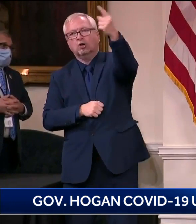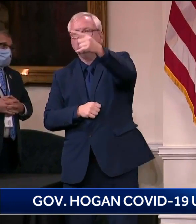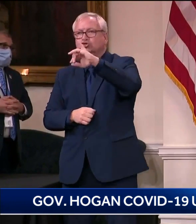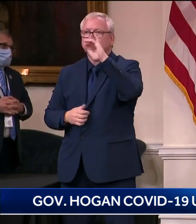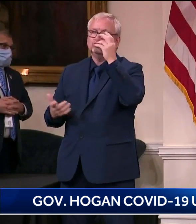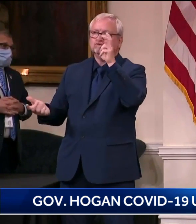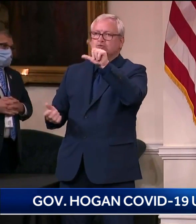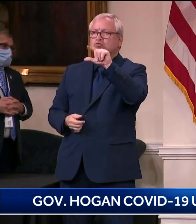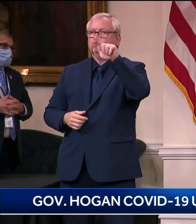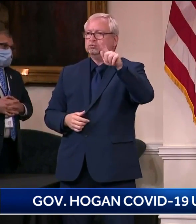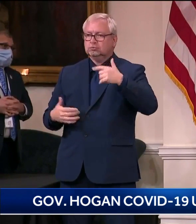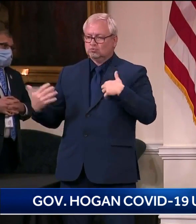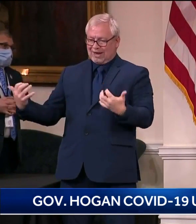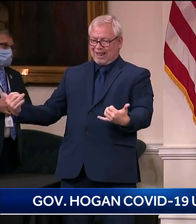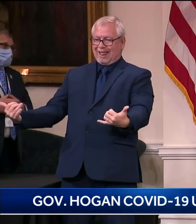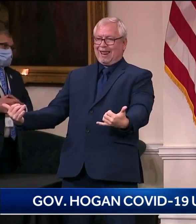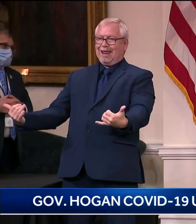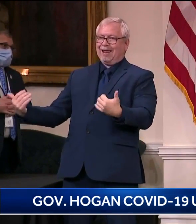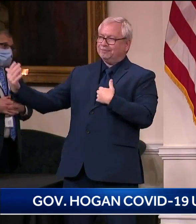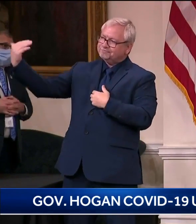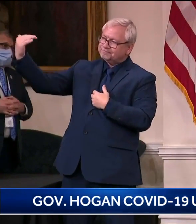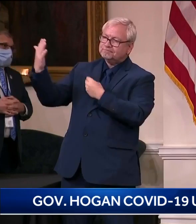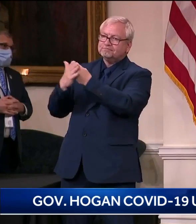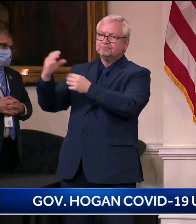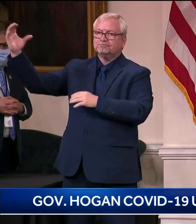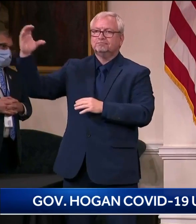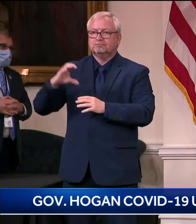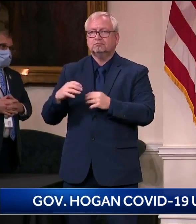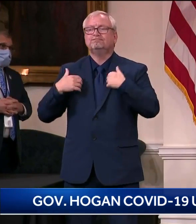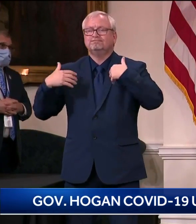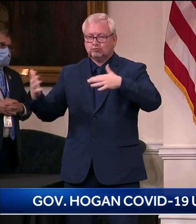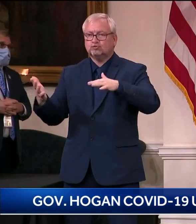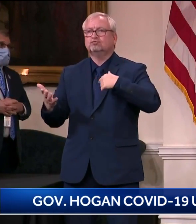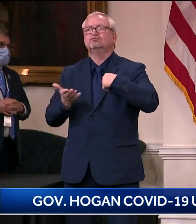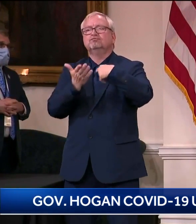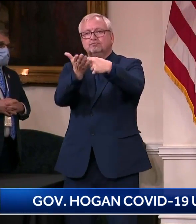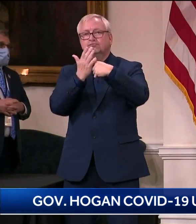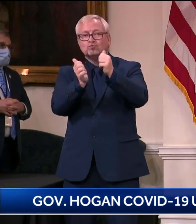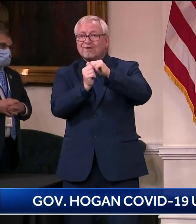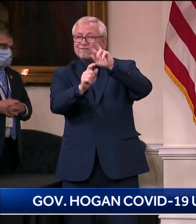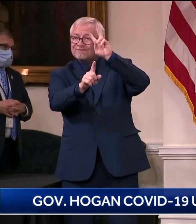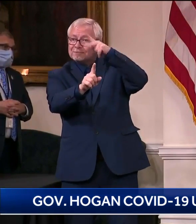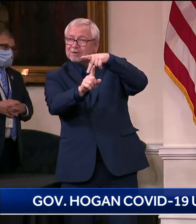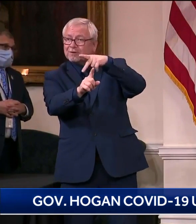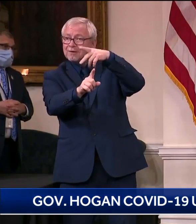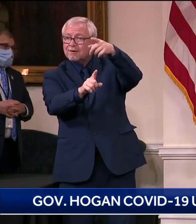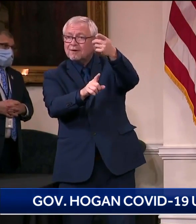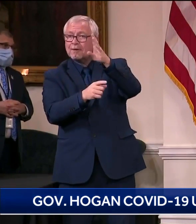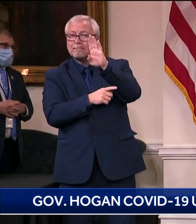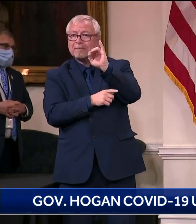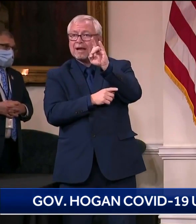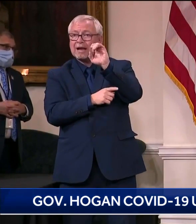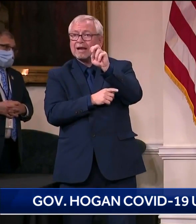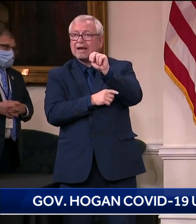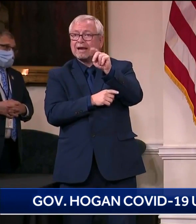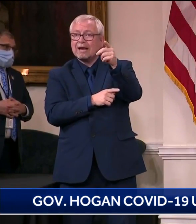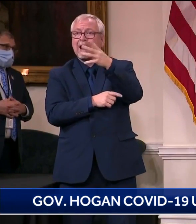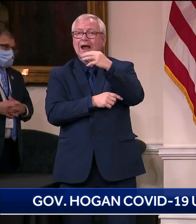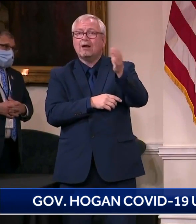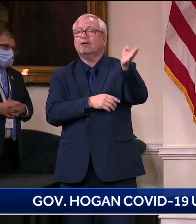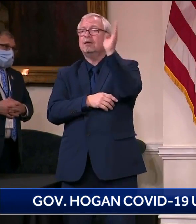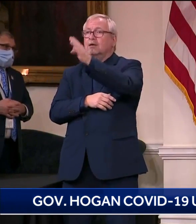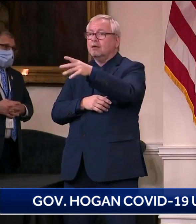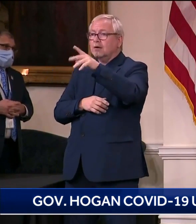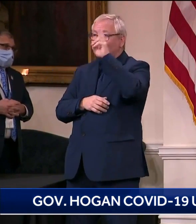GETTING SOME COMPROMISE NOW RATH THAN WAITING UNTIL NEXT YEAR IS A STEP IN THE RIGHT DIRECTION.